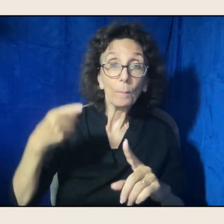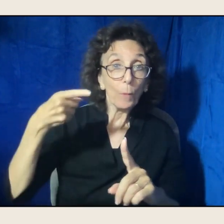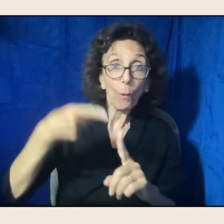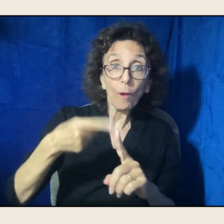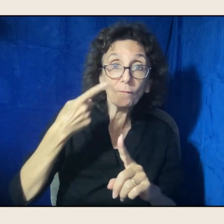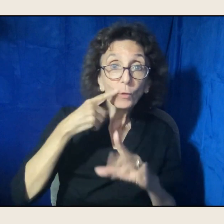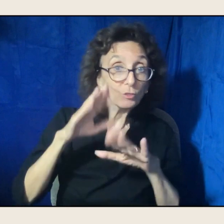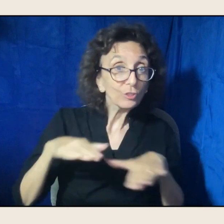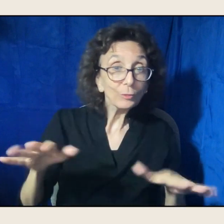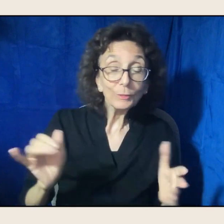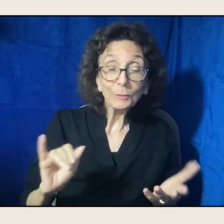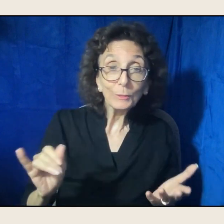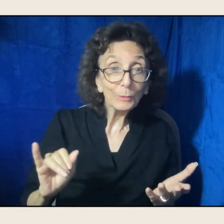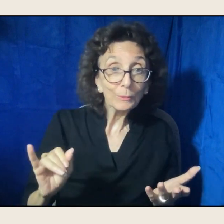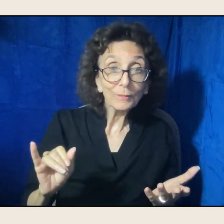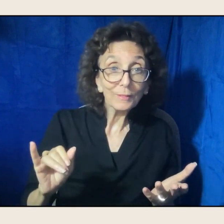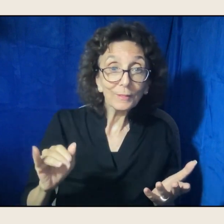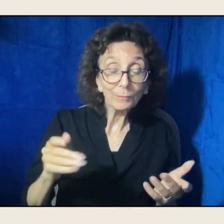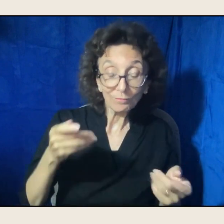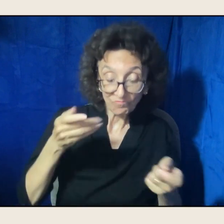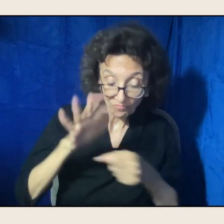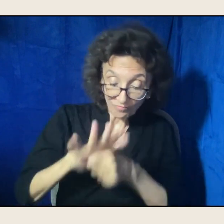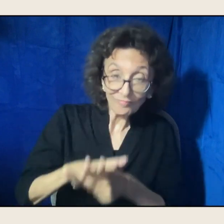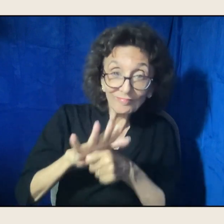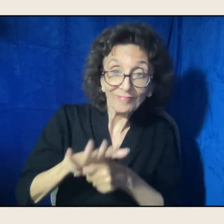You know, there are cycles to these things